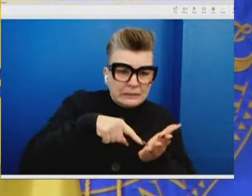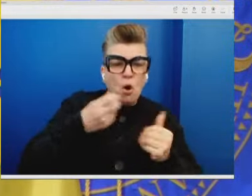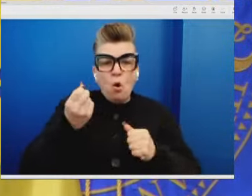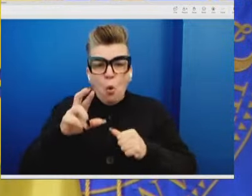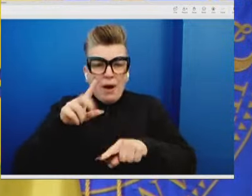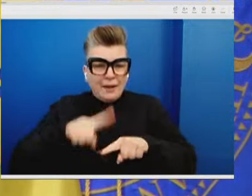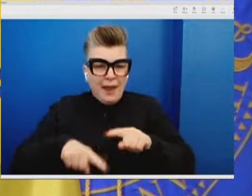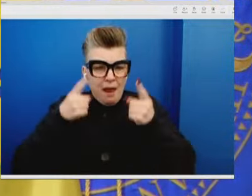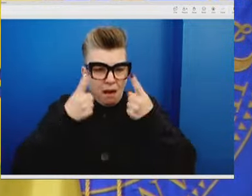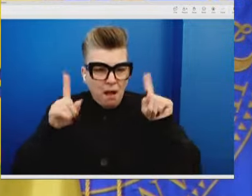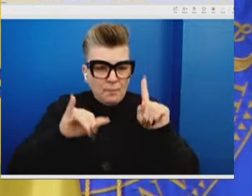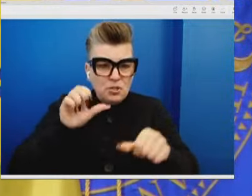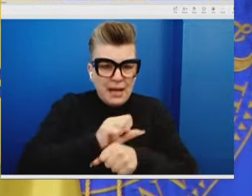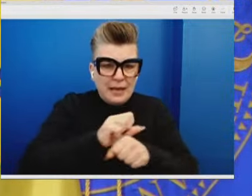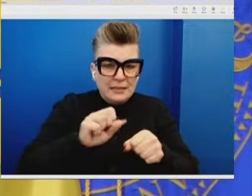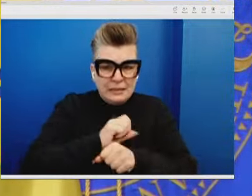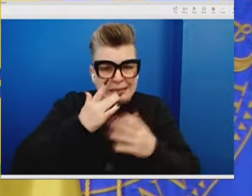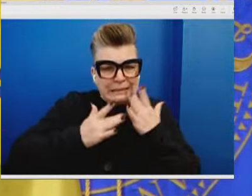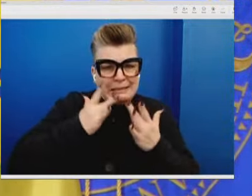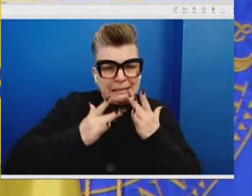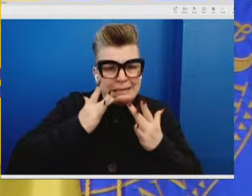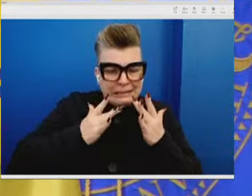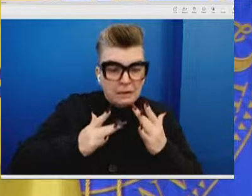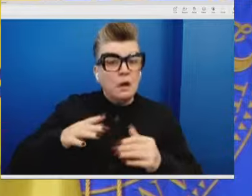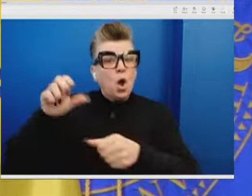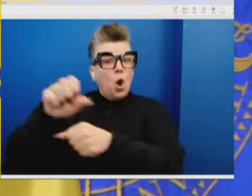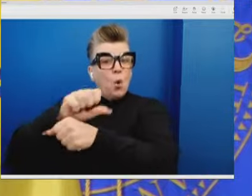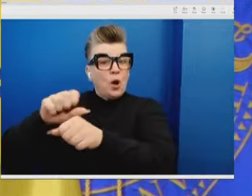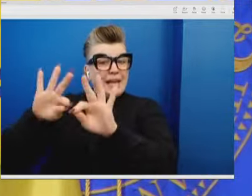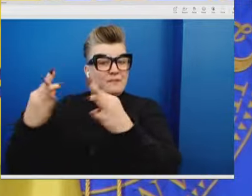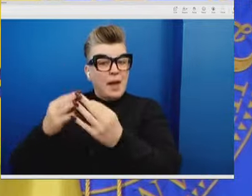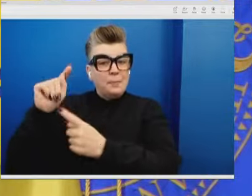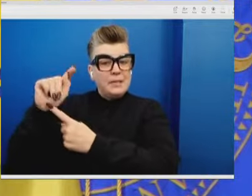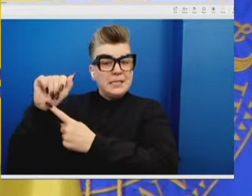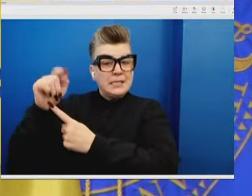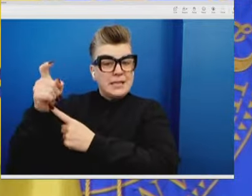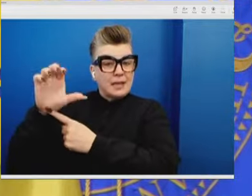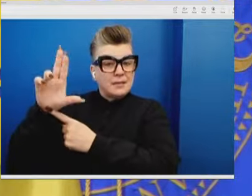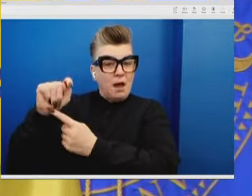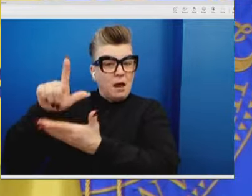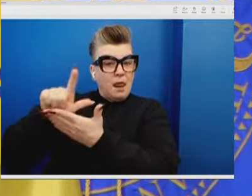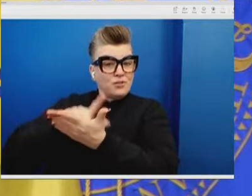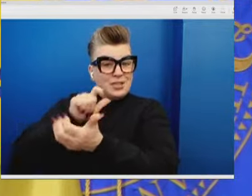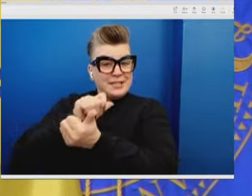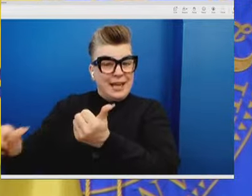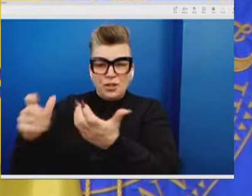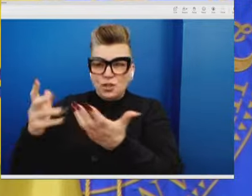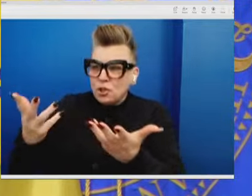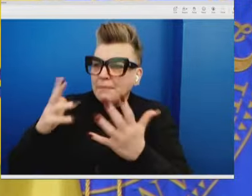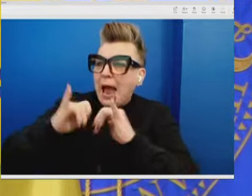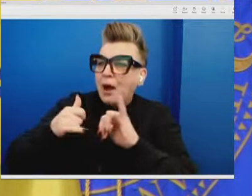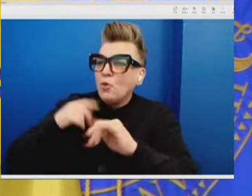of the Working Families Tax Cut legislation. And they also didn't quite know how they're going to work with the federal government because running Medicaid is a little like